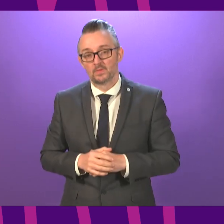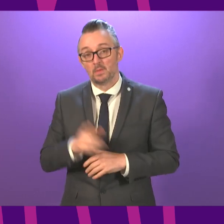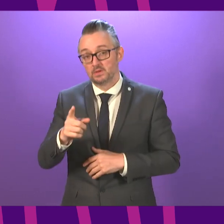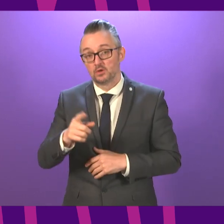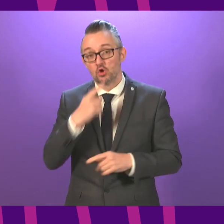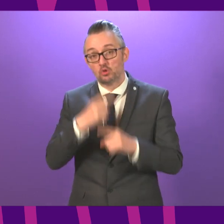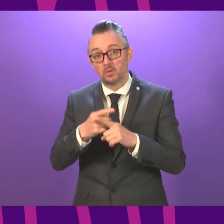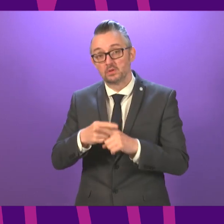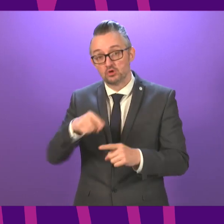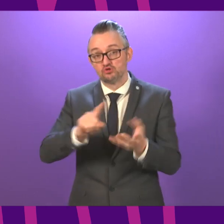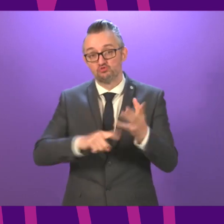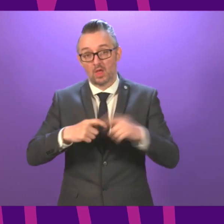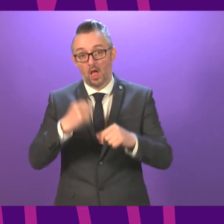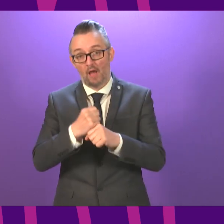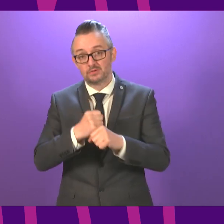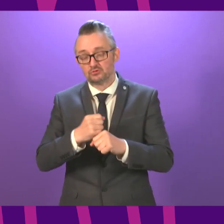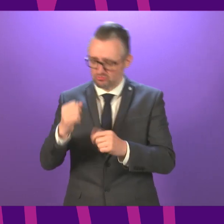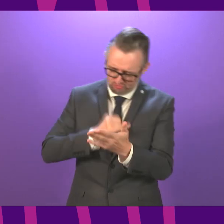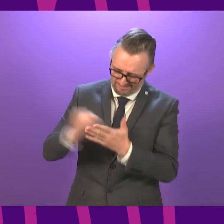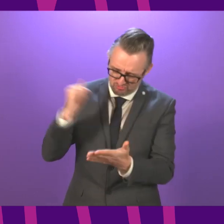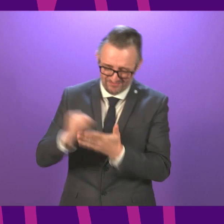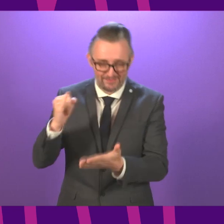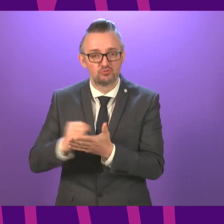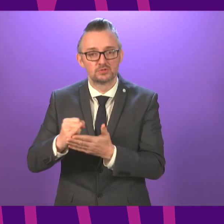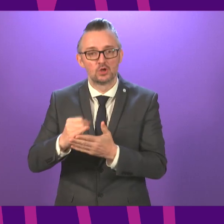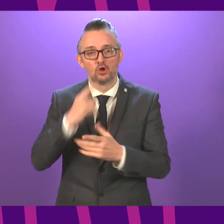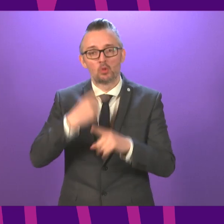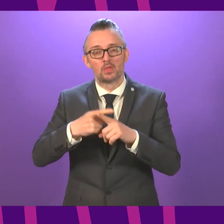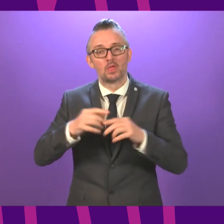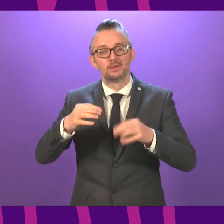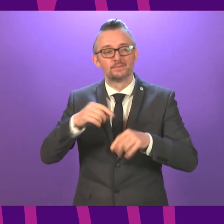during the summer to extend the transition period means that our exit could not come